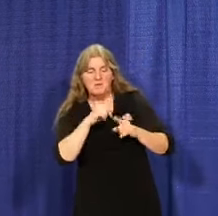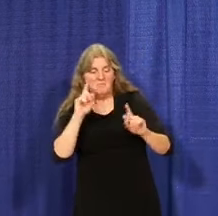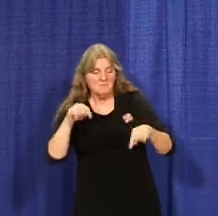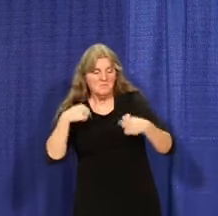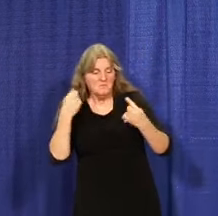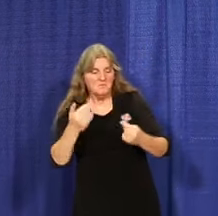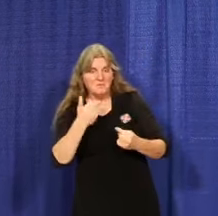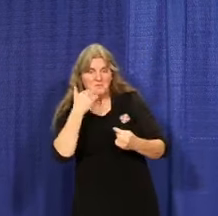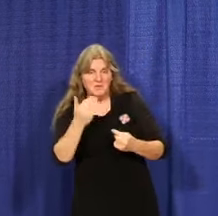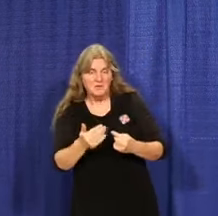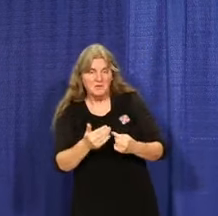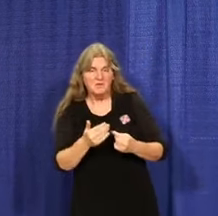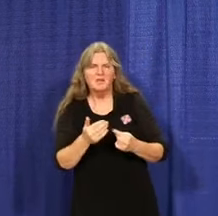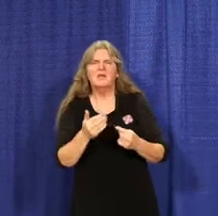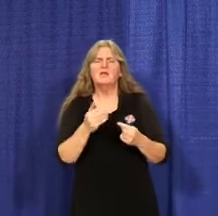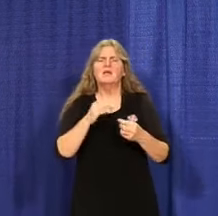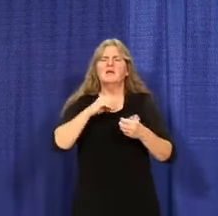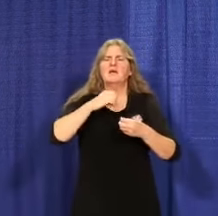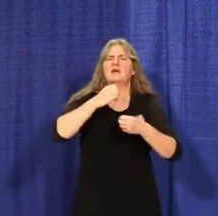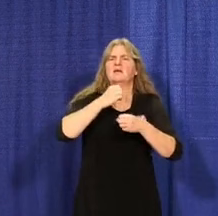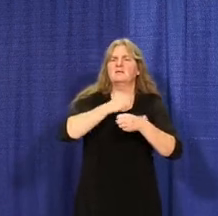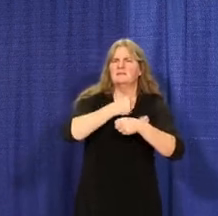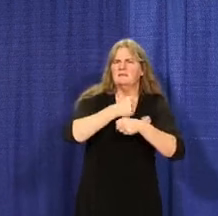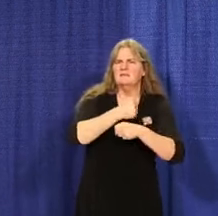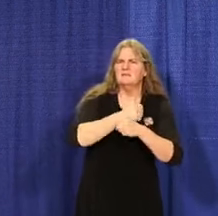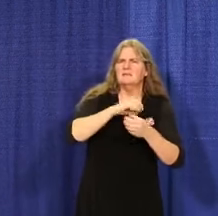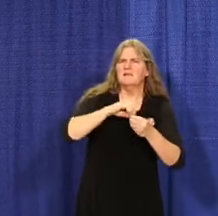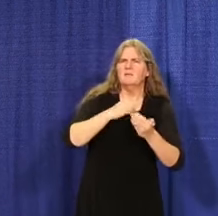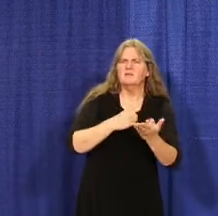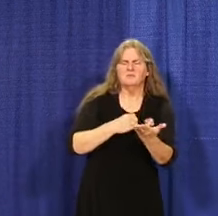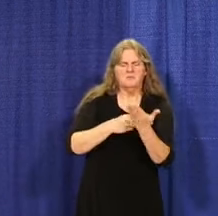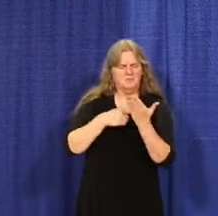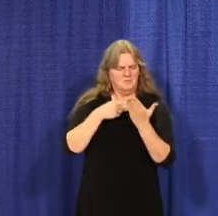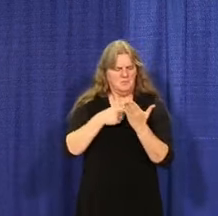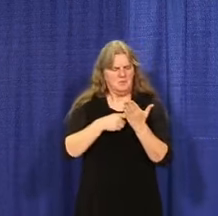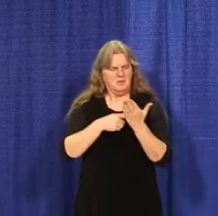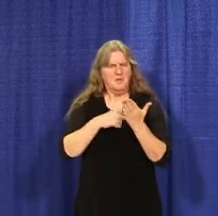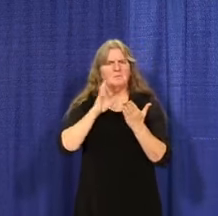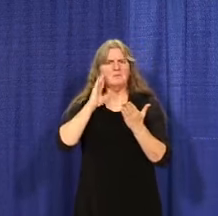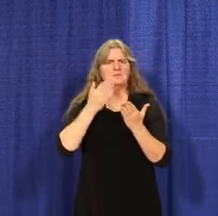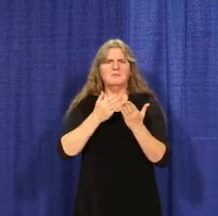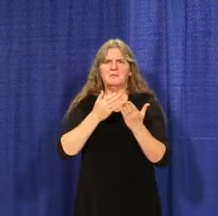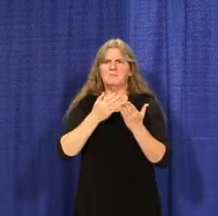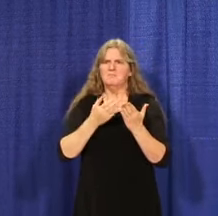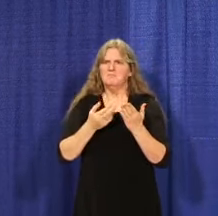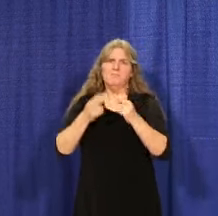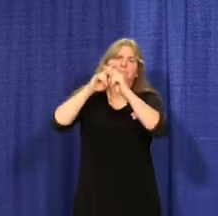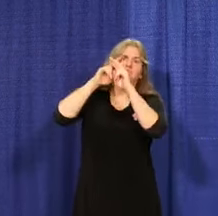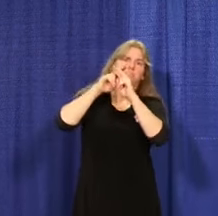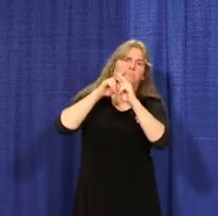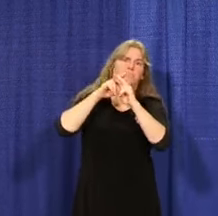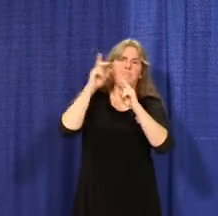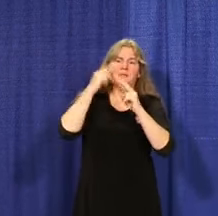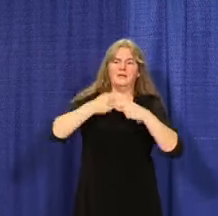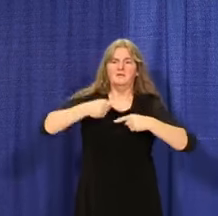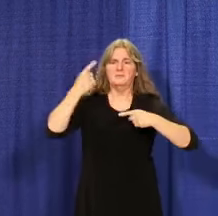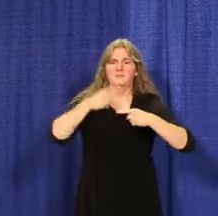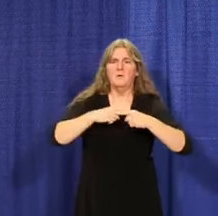enforcement stats, but no bump out because of the change in the border. It is working so far and we are